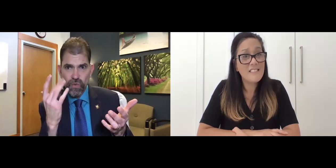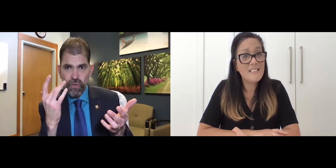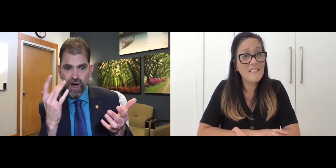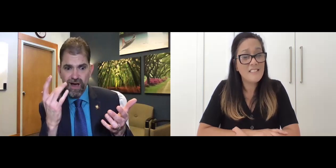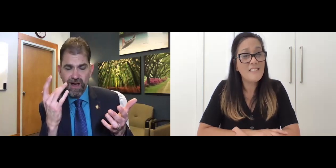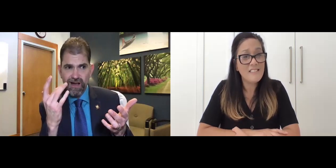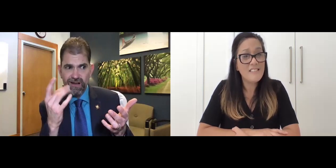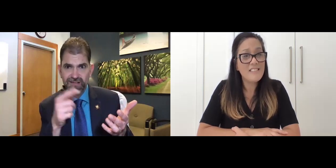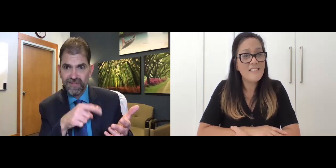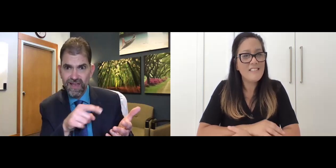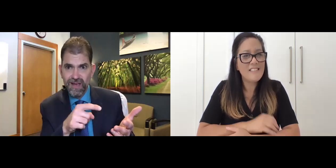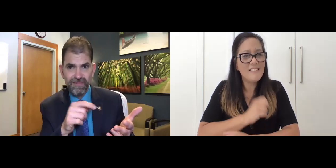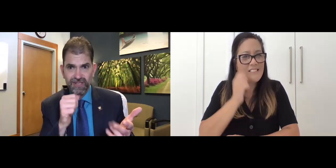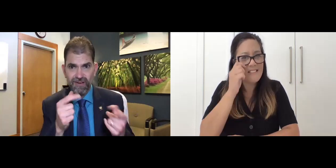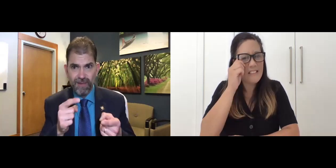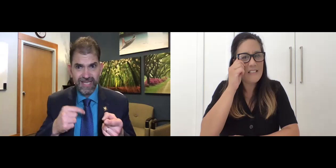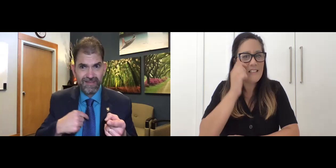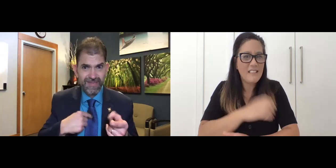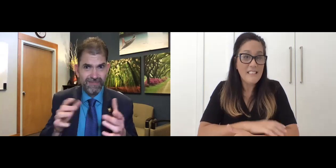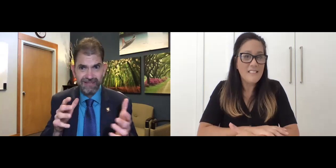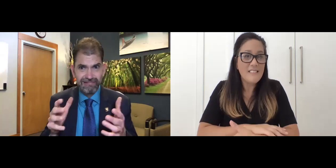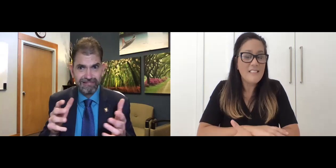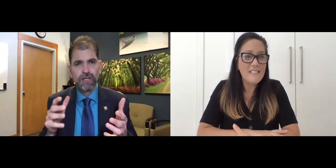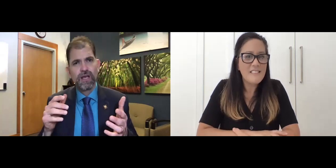they have language deprivation.